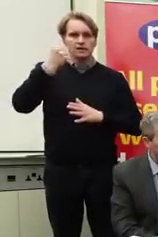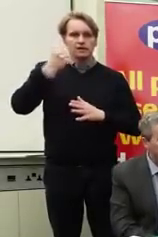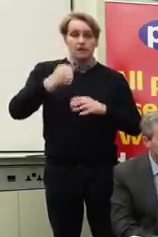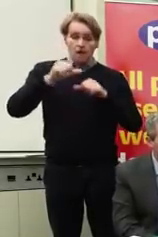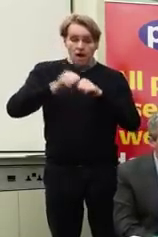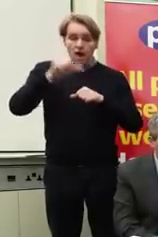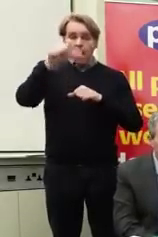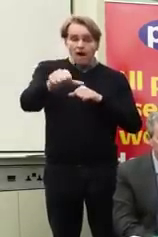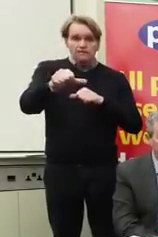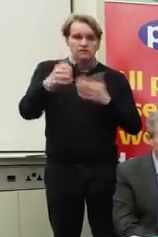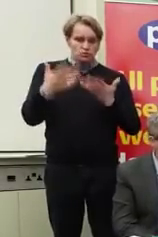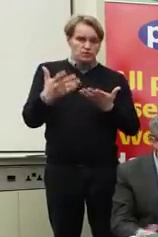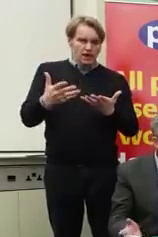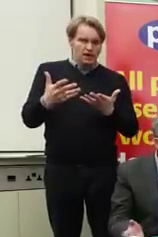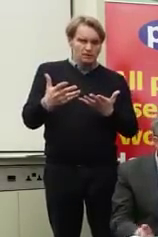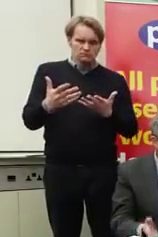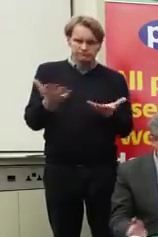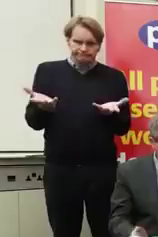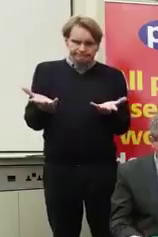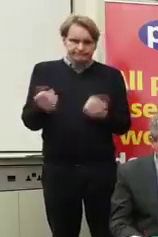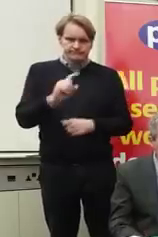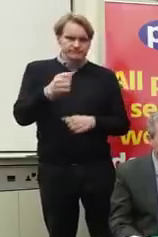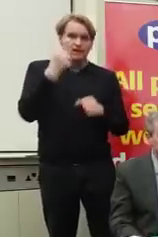where the government haven't put any money into the public sector that the government's